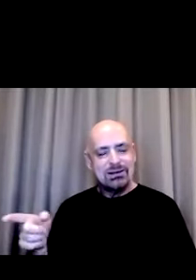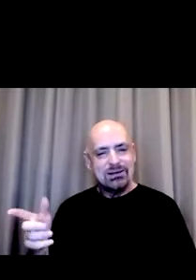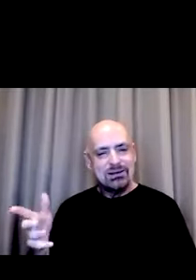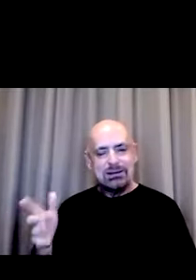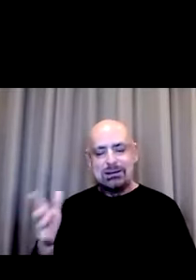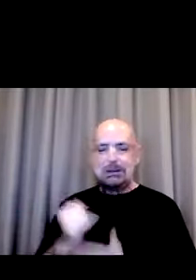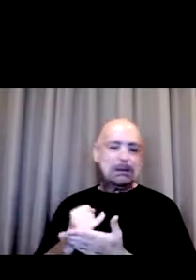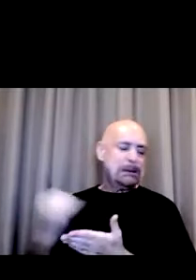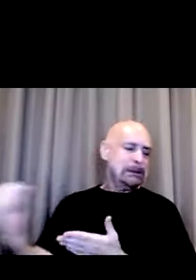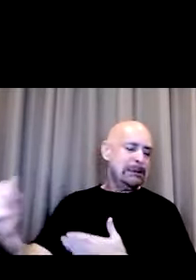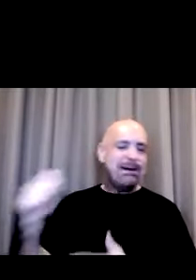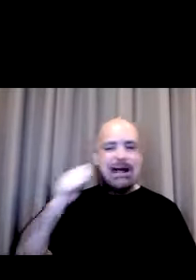of men.